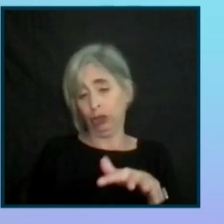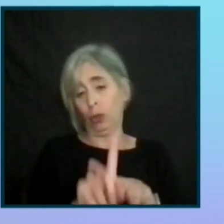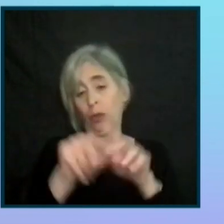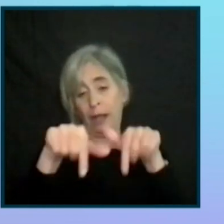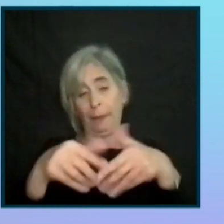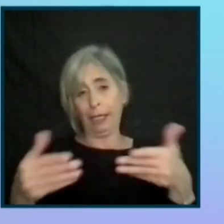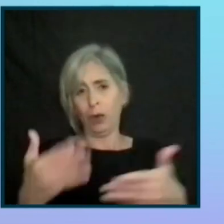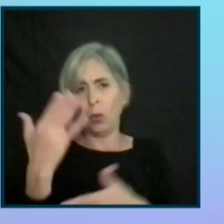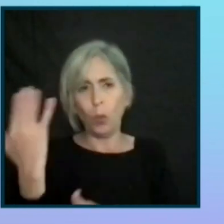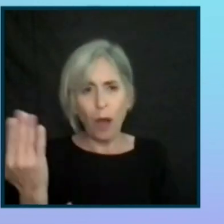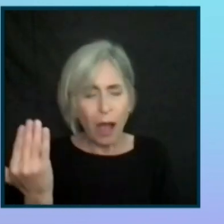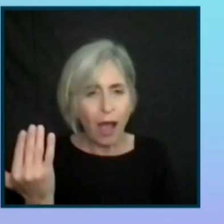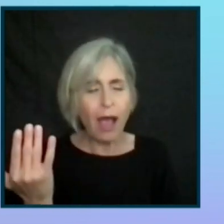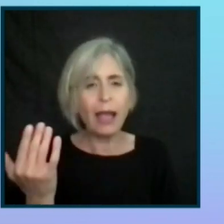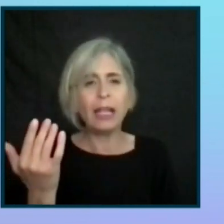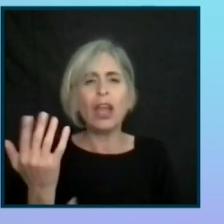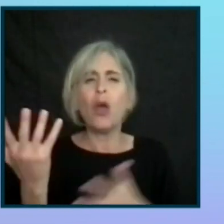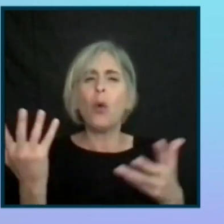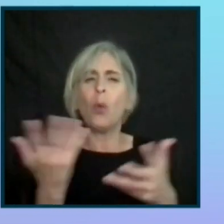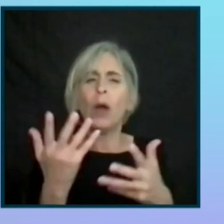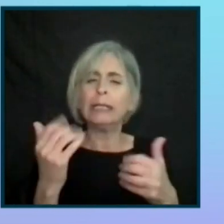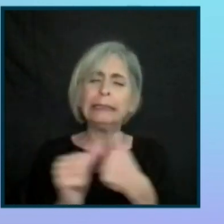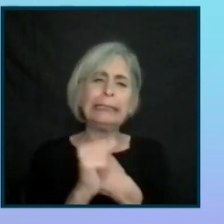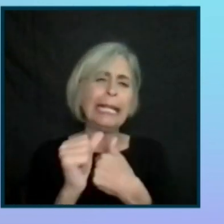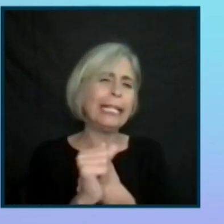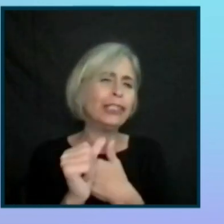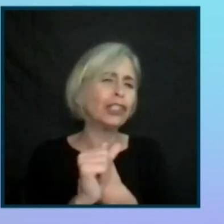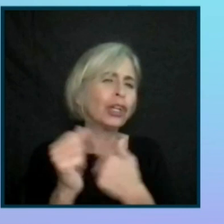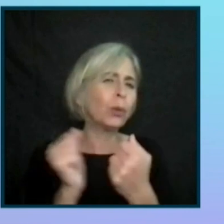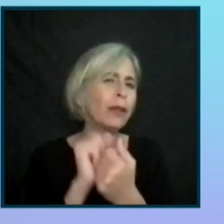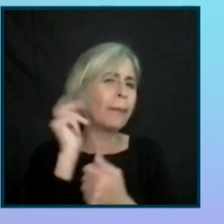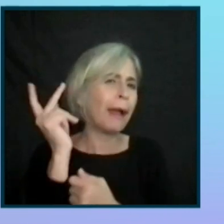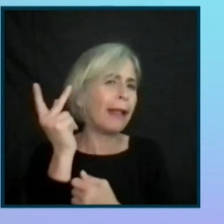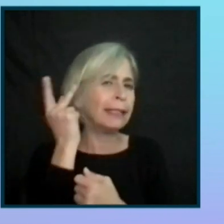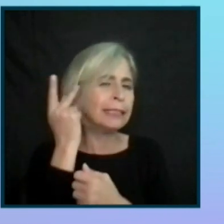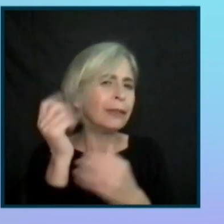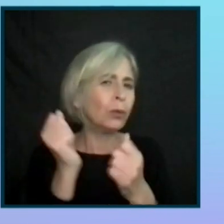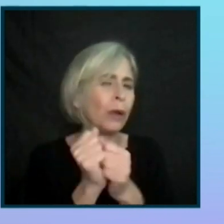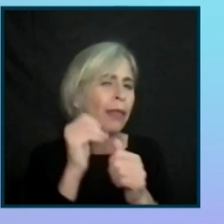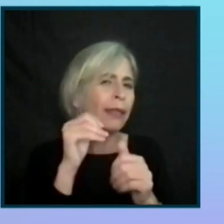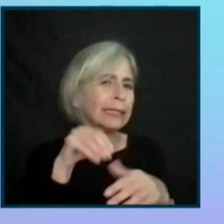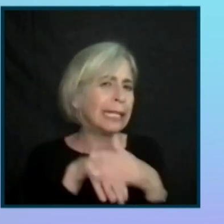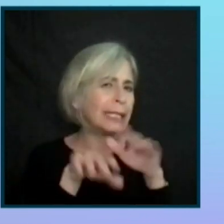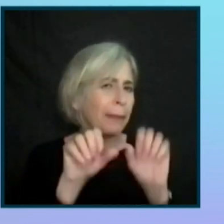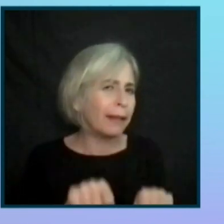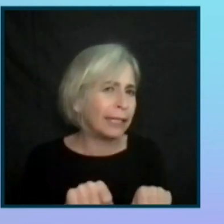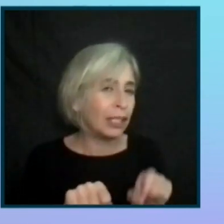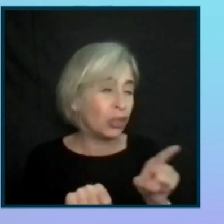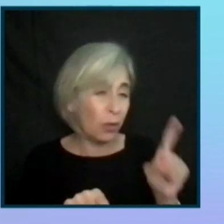do you think what's the danger in politicizing accessibility? Do you think it's been politicized